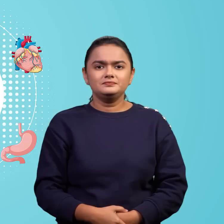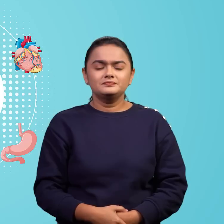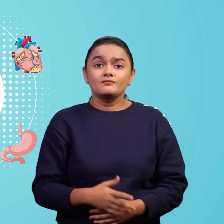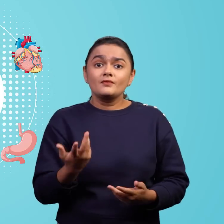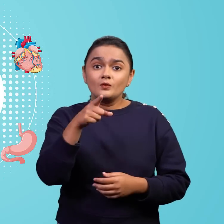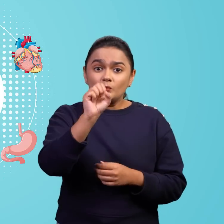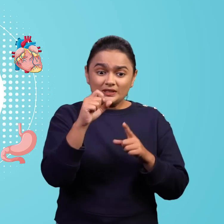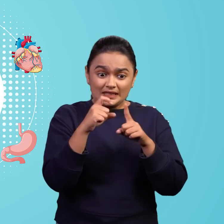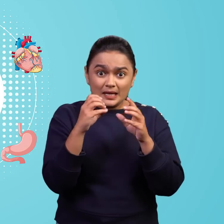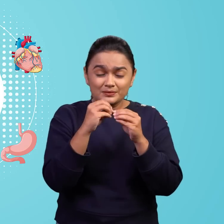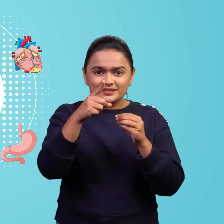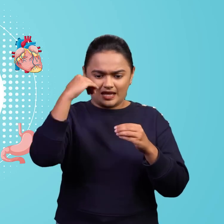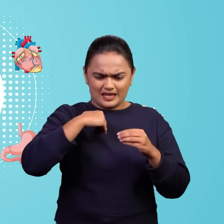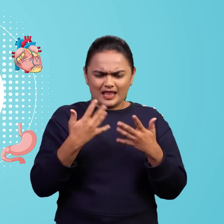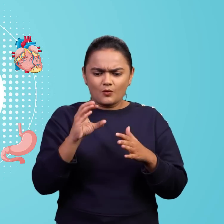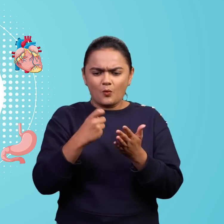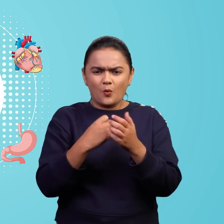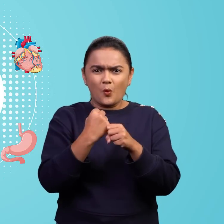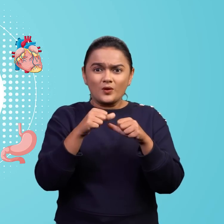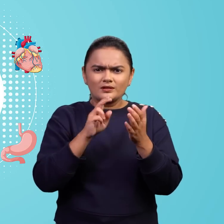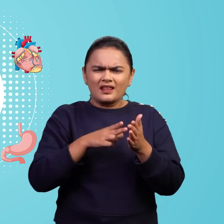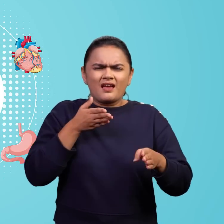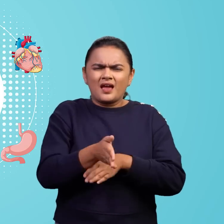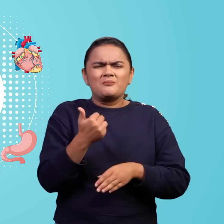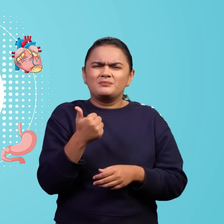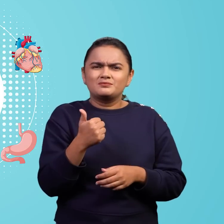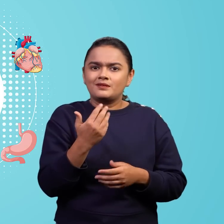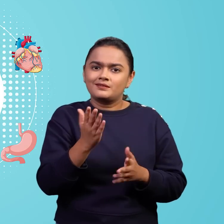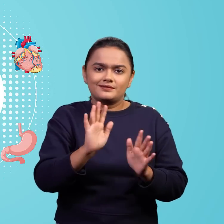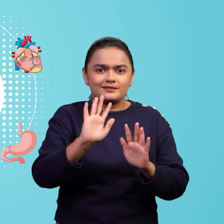Diabetes does not harm any other organ! This is a big misconception!